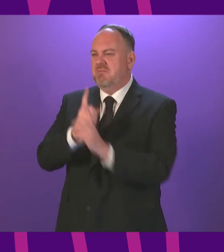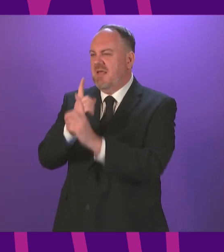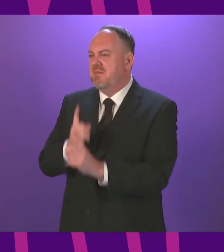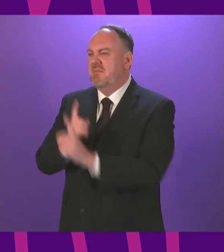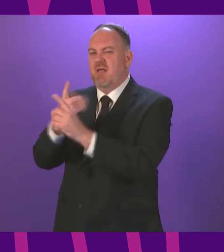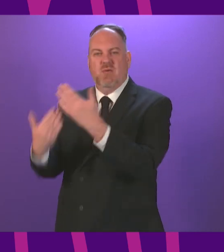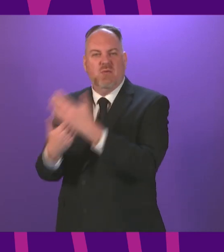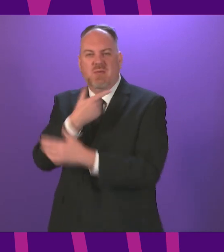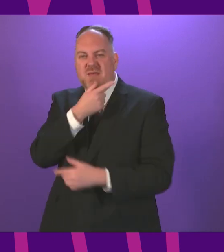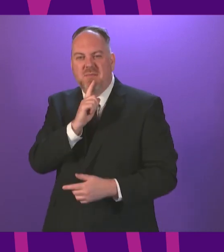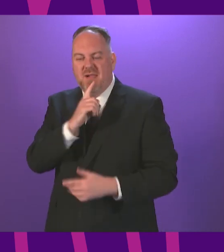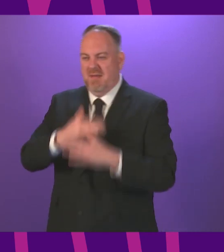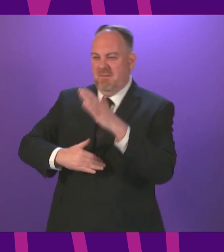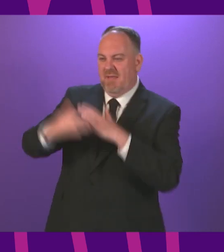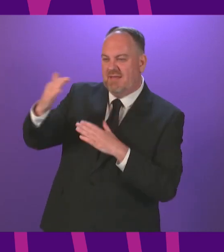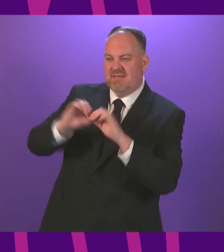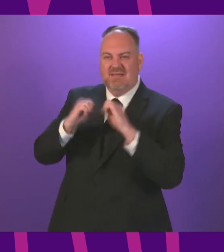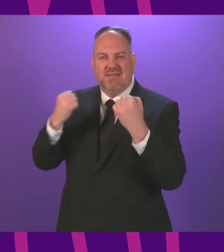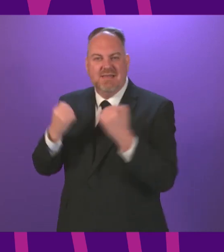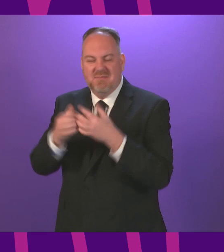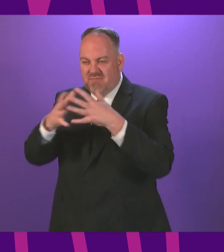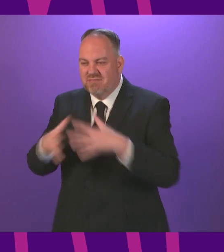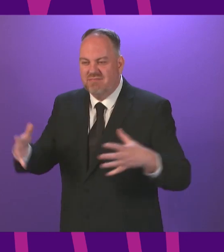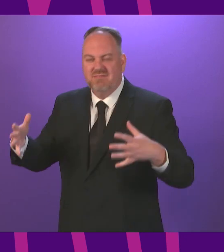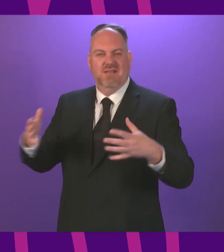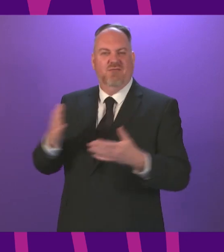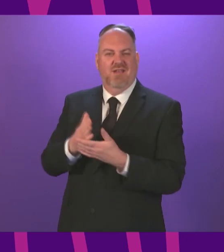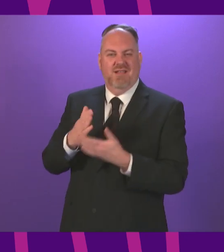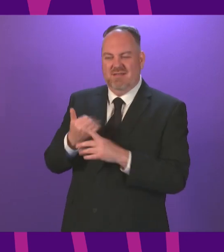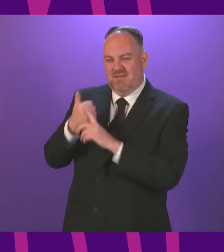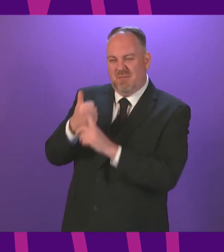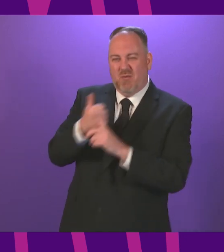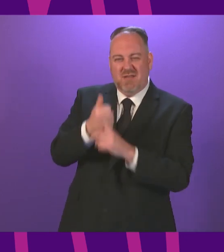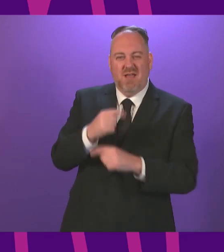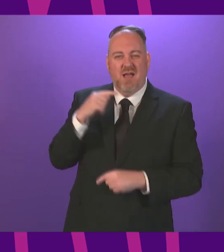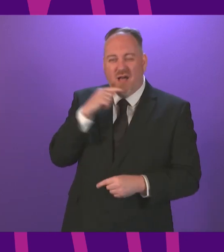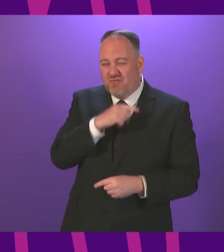building teams, maturing and growing. Every year, hundreds of thousands of young people